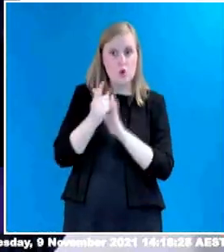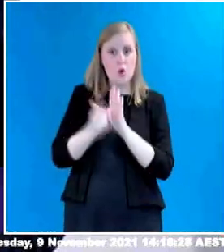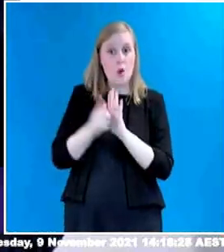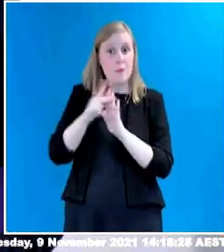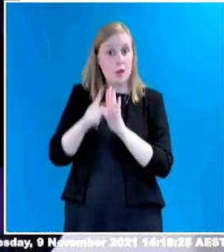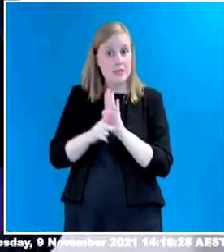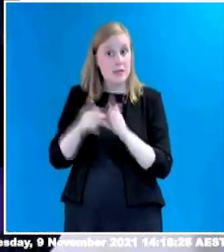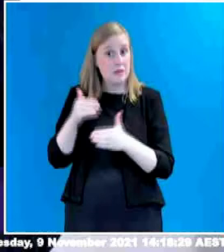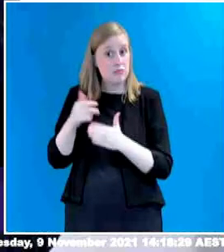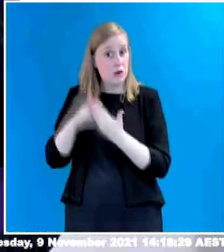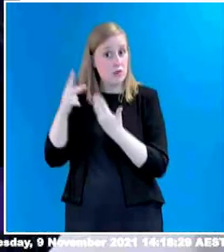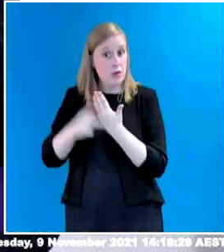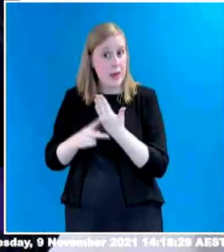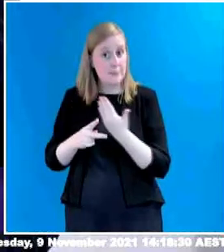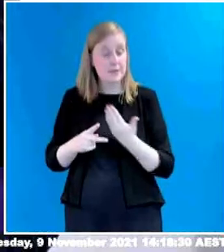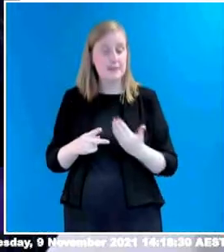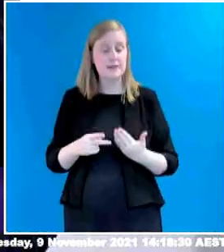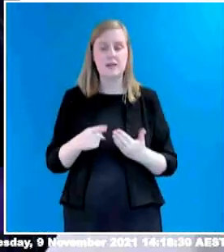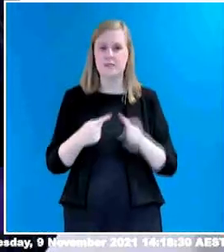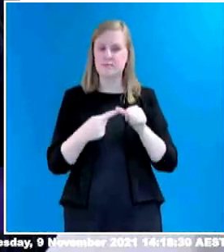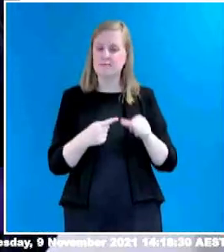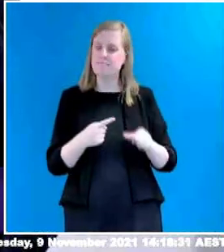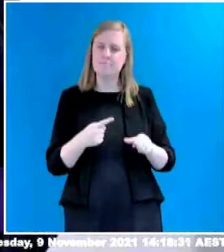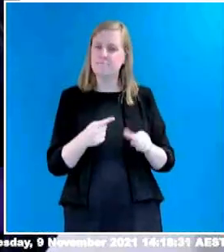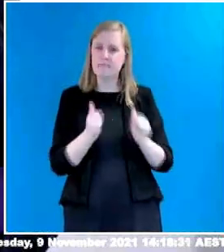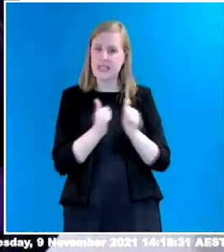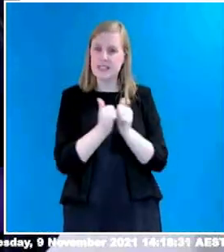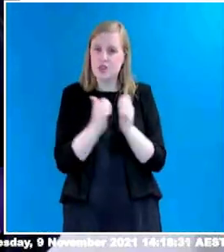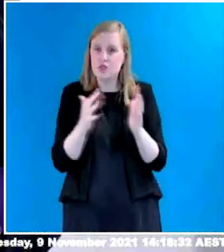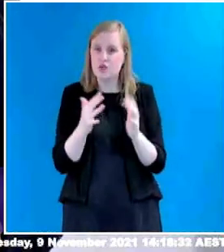No, I don't think that's quite correct because as part of the